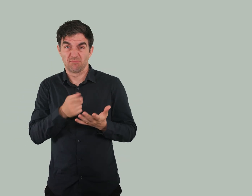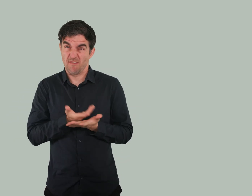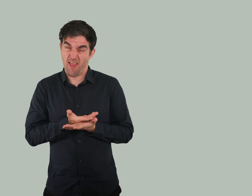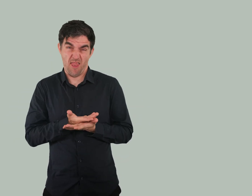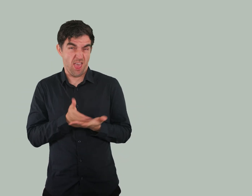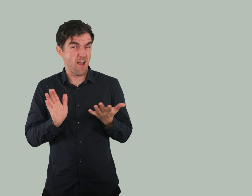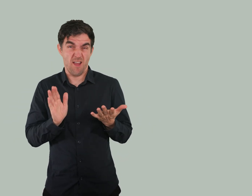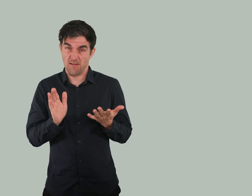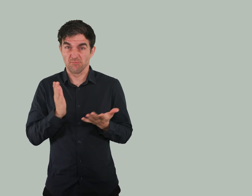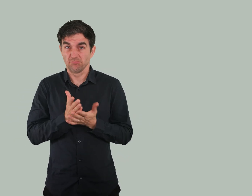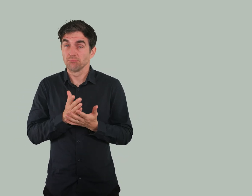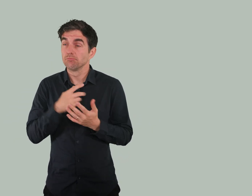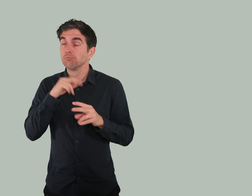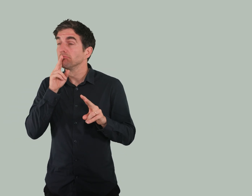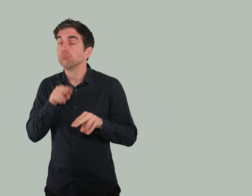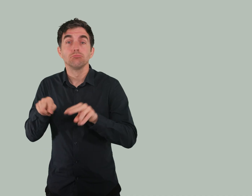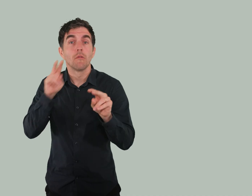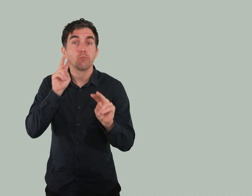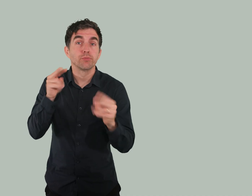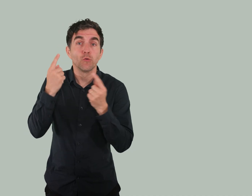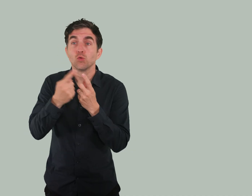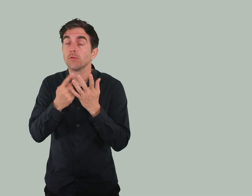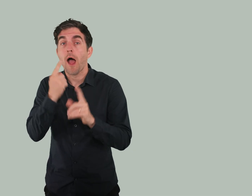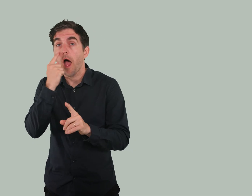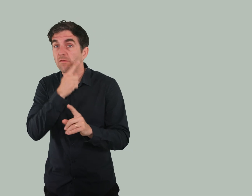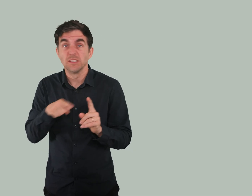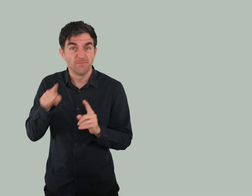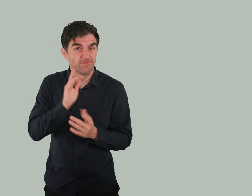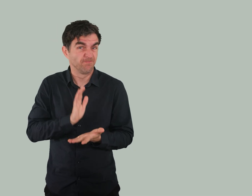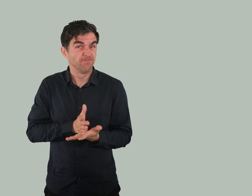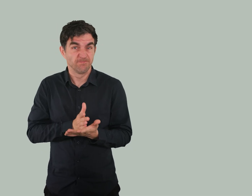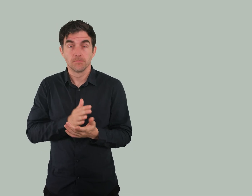That came through clearly in the evidence to the review.